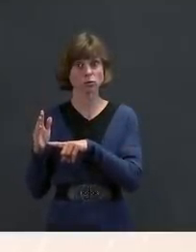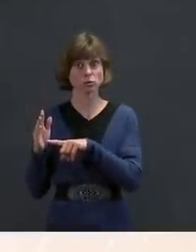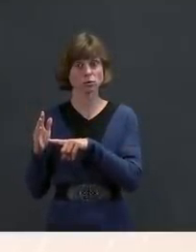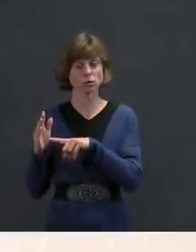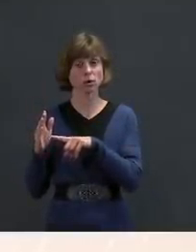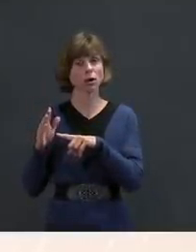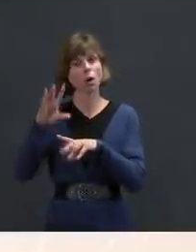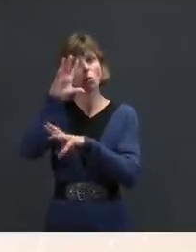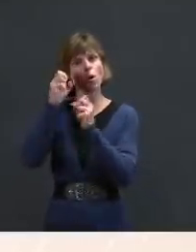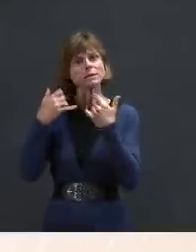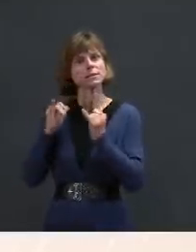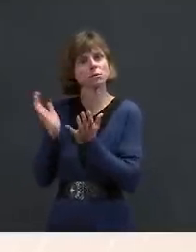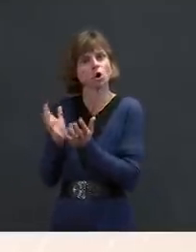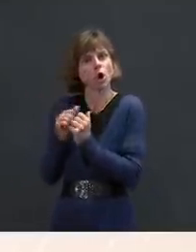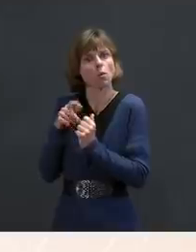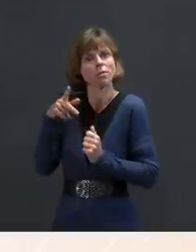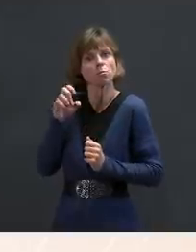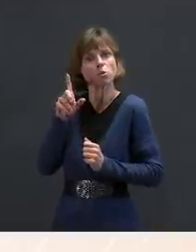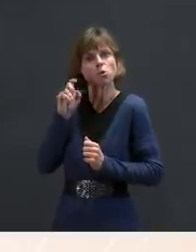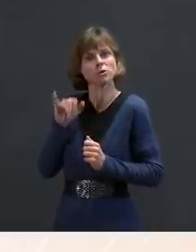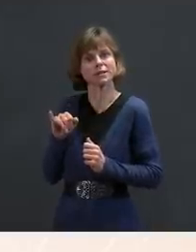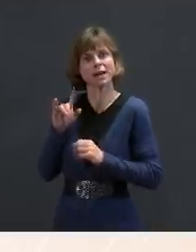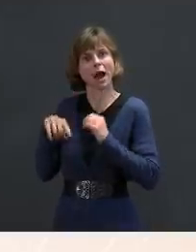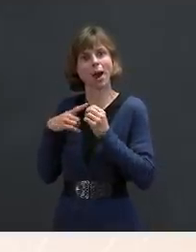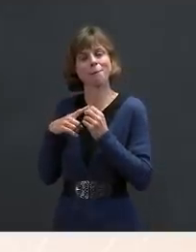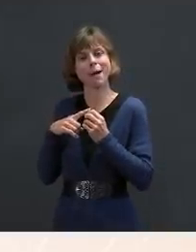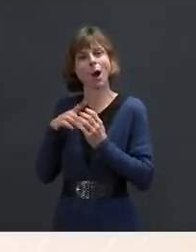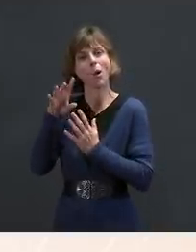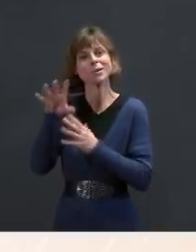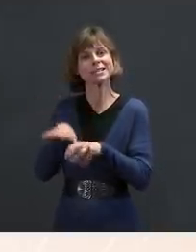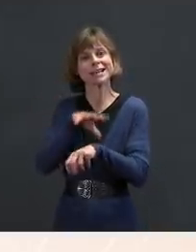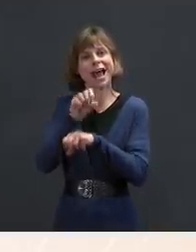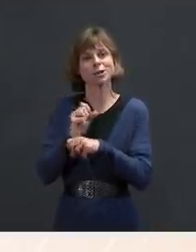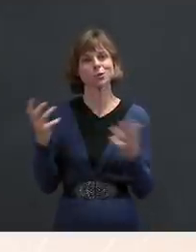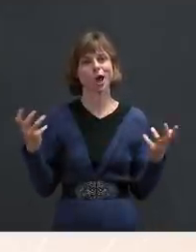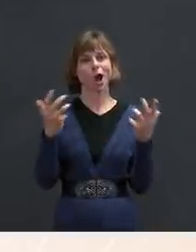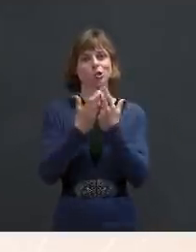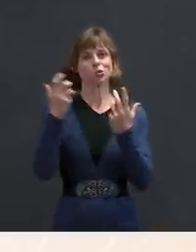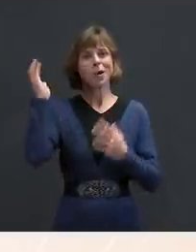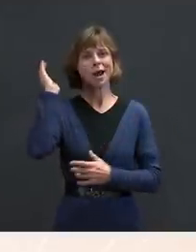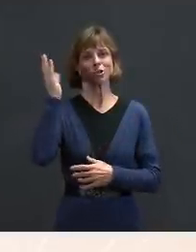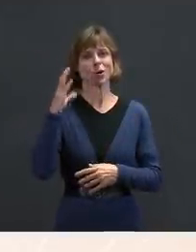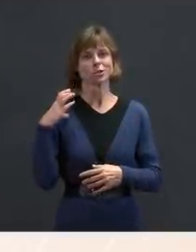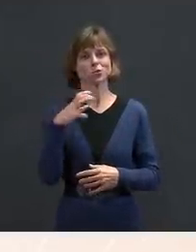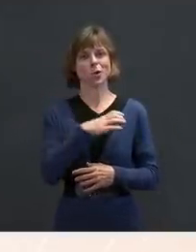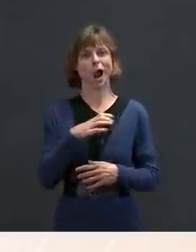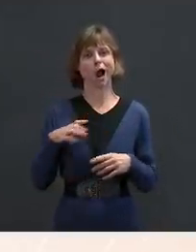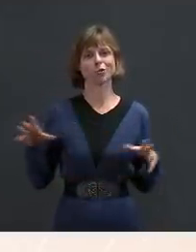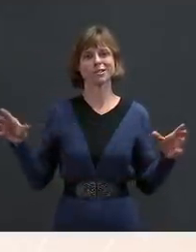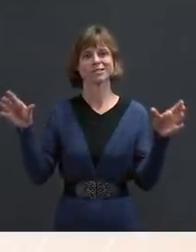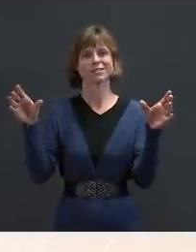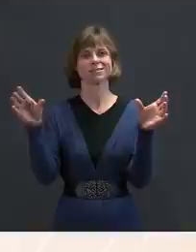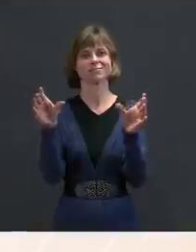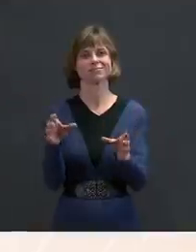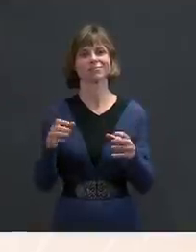about scheduling his joint address to Congress? Ms. Psaki: That's such a popular question. I don't expect that -- we don't have any update on it.